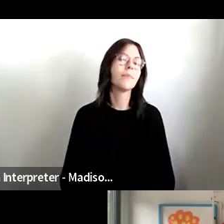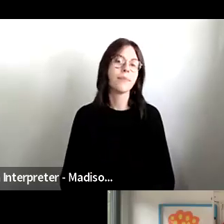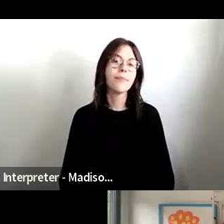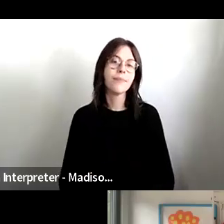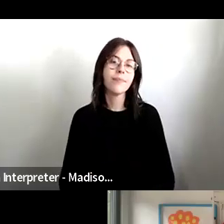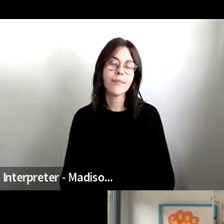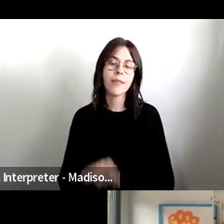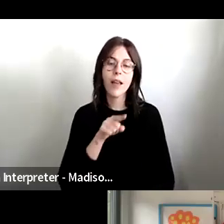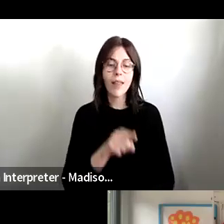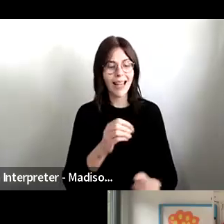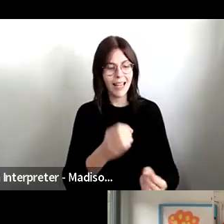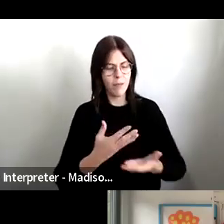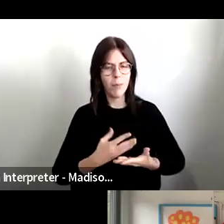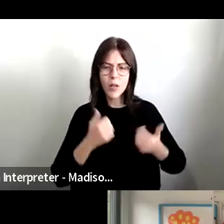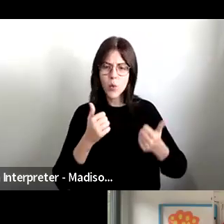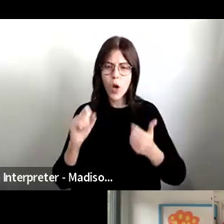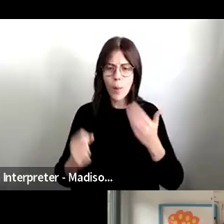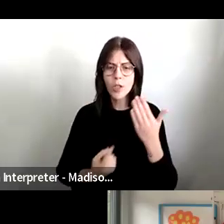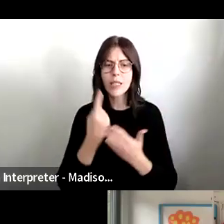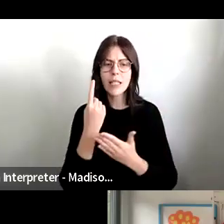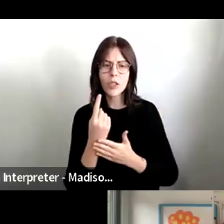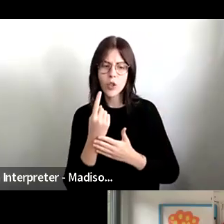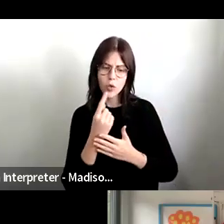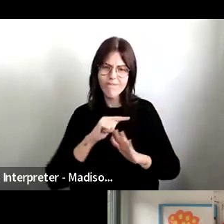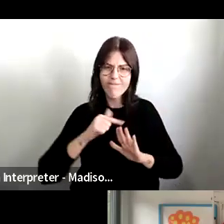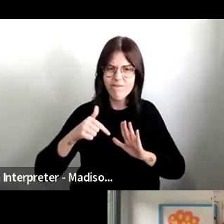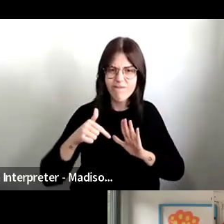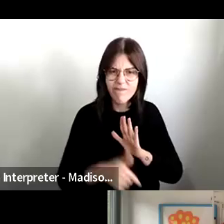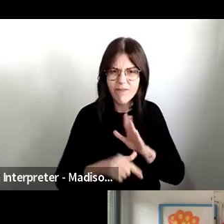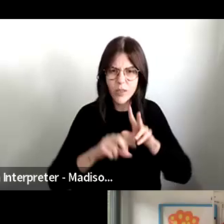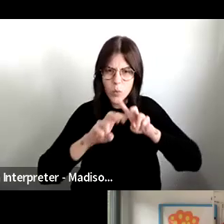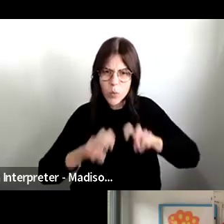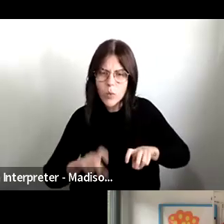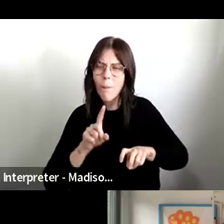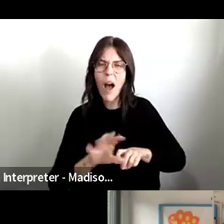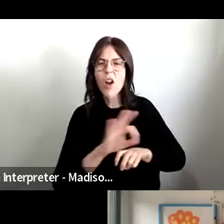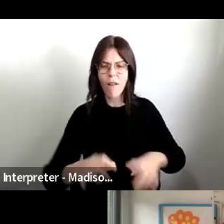kind of gives you a good chance to sink your teeth in and not really overwhelm yourself.